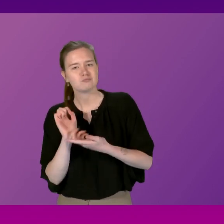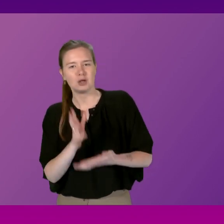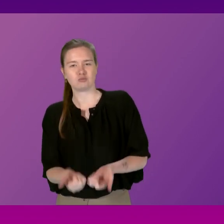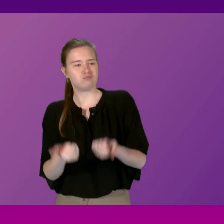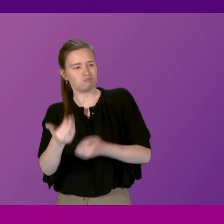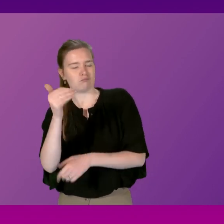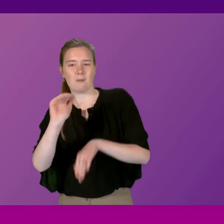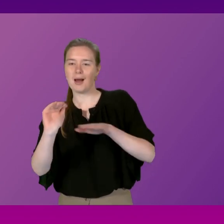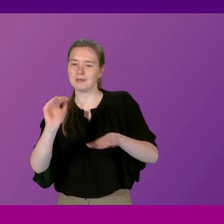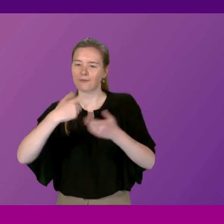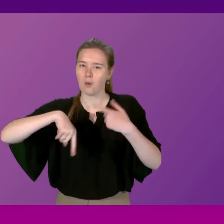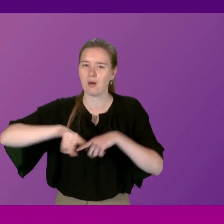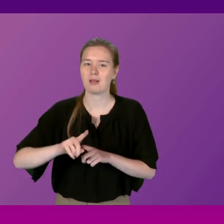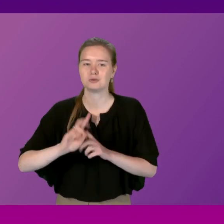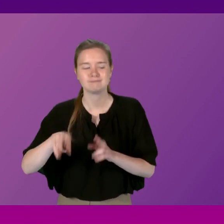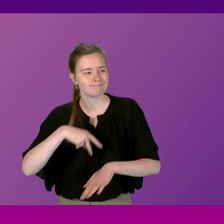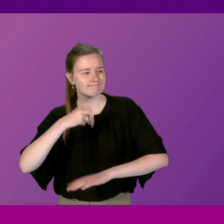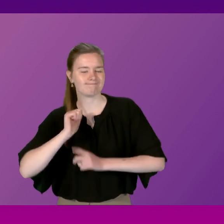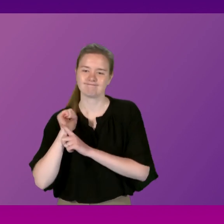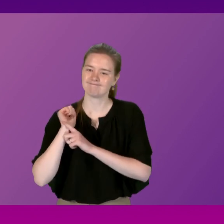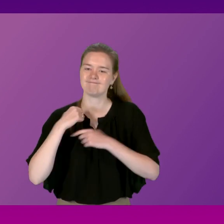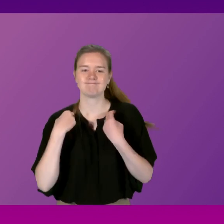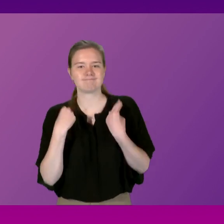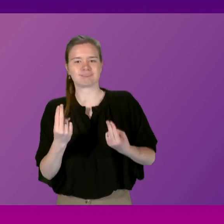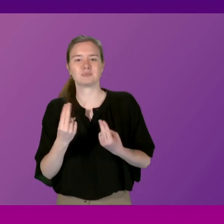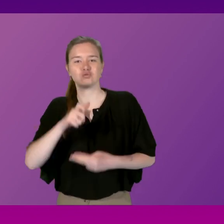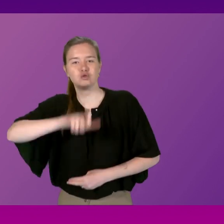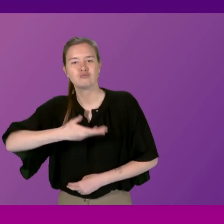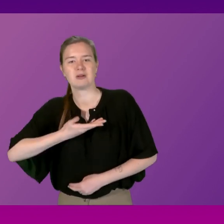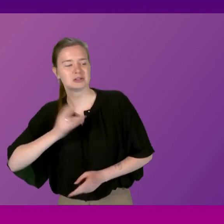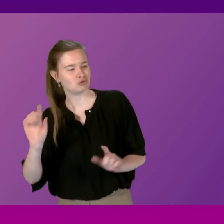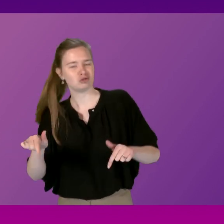now—to stand up for human rights, to challenge any example of them not being met and never